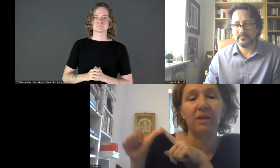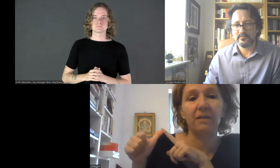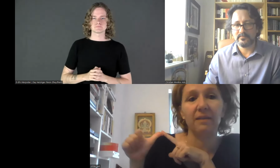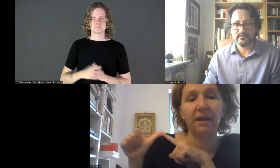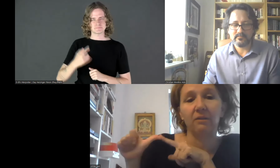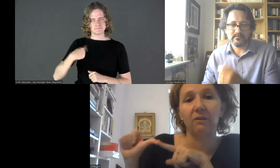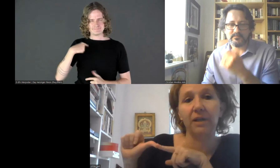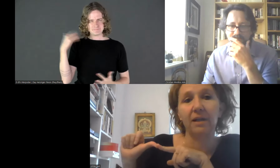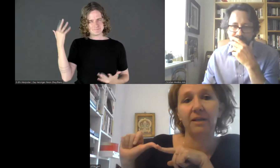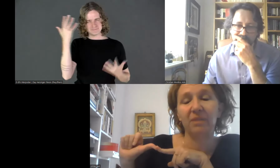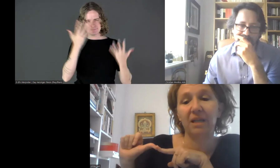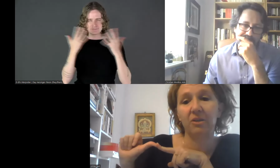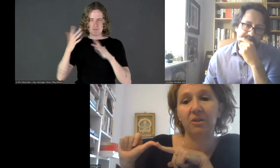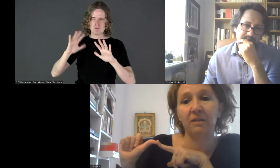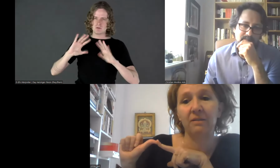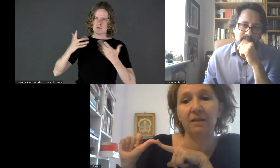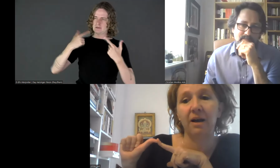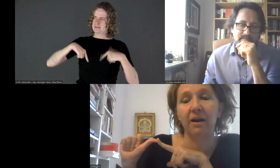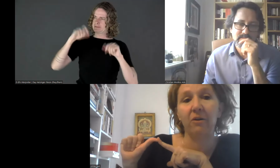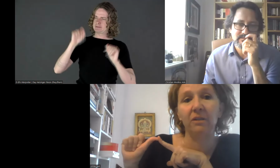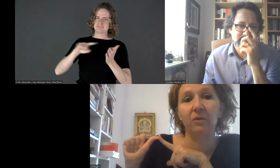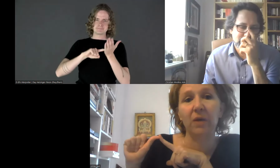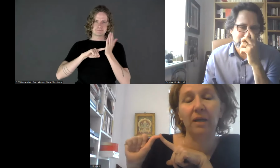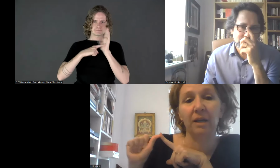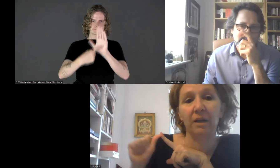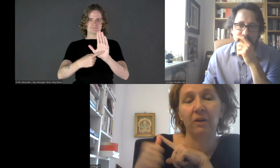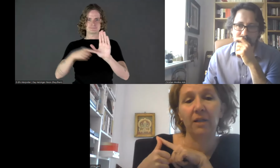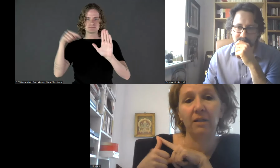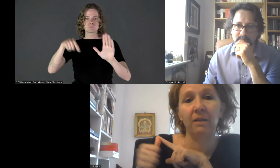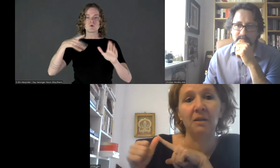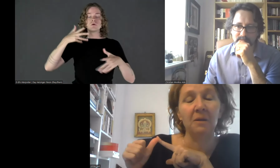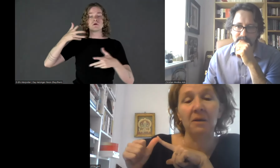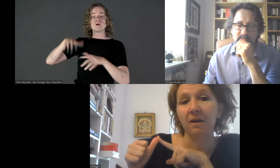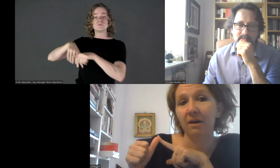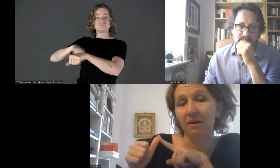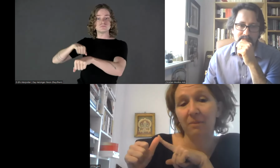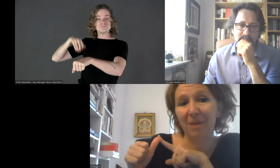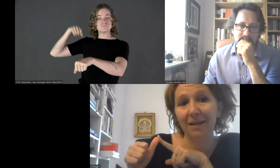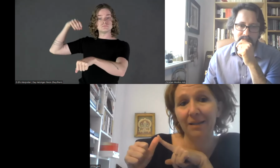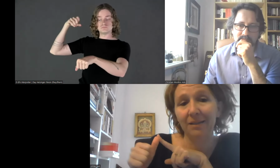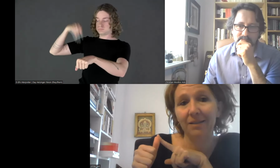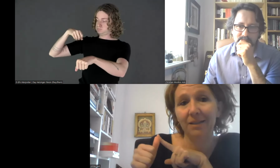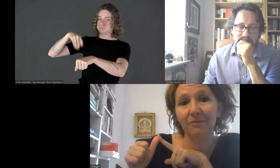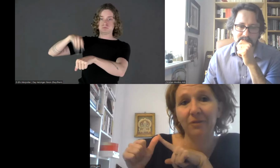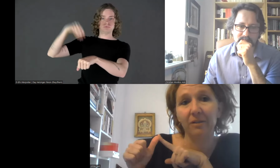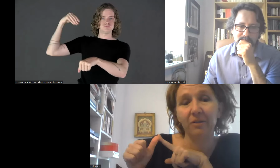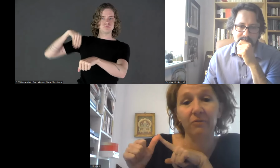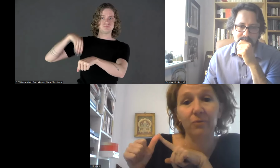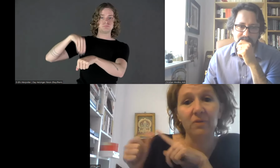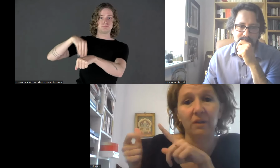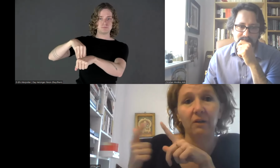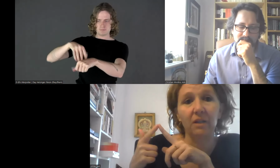already sectorial adaptations are ongoing and are currently piloted in the field on food security,